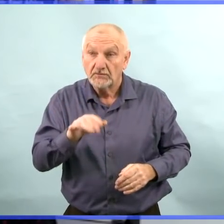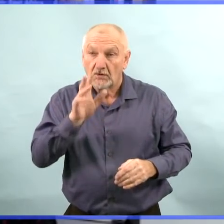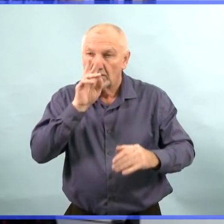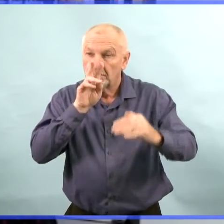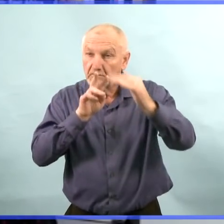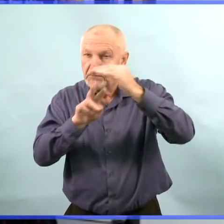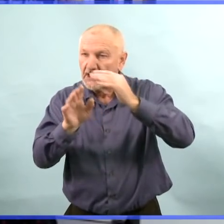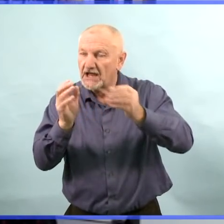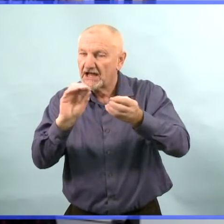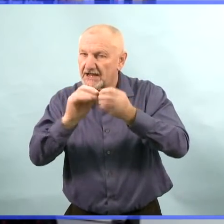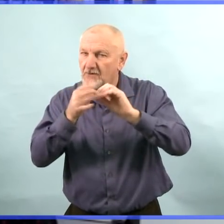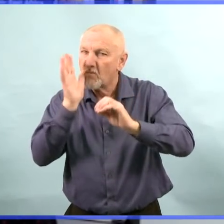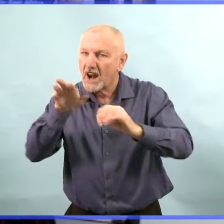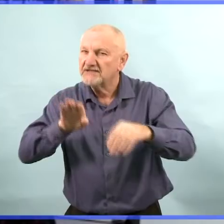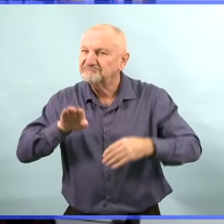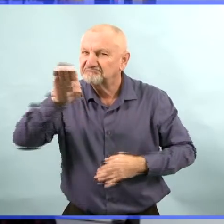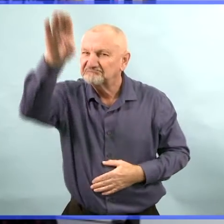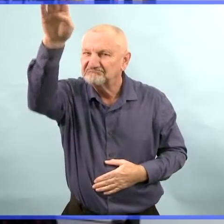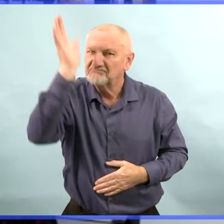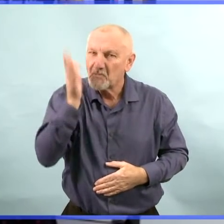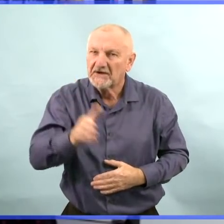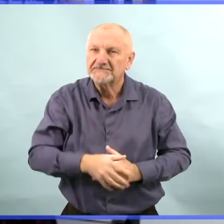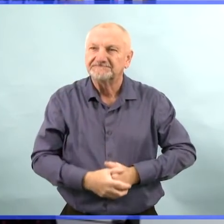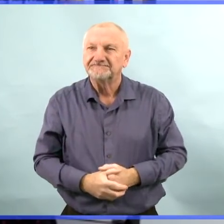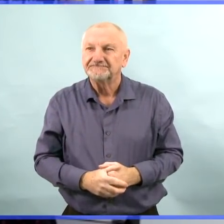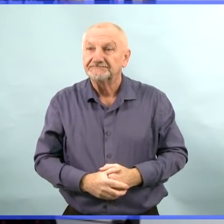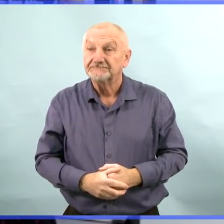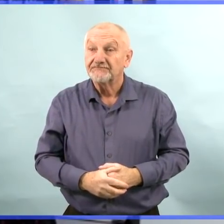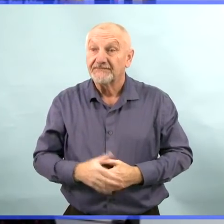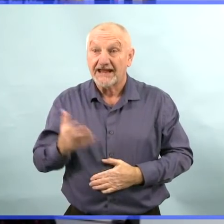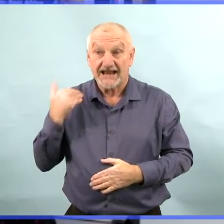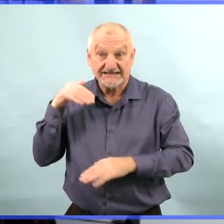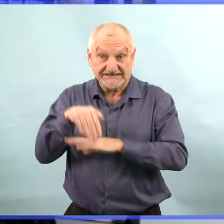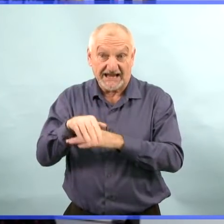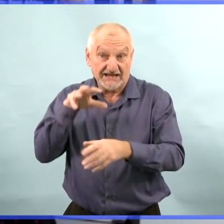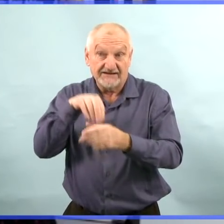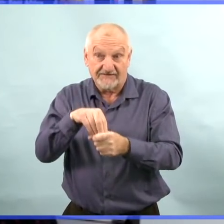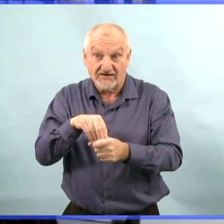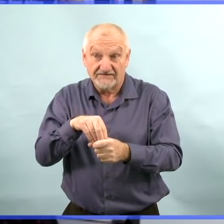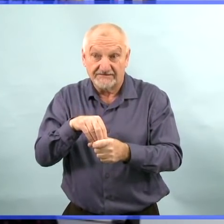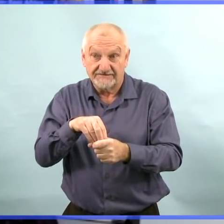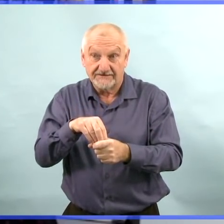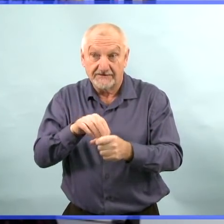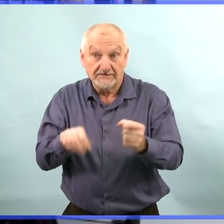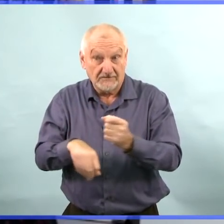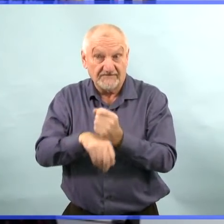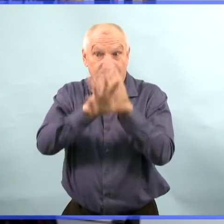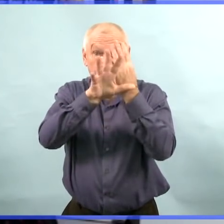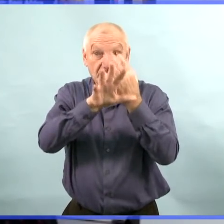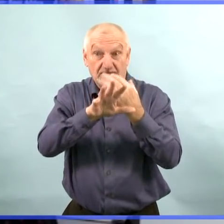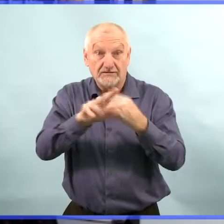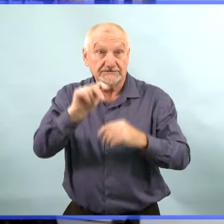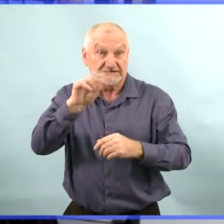a medical panel at the doctor's manitoba virtual town hall event parents and guardians were invited